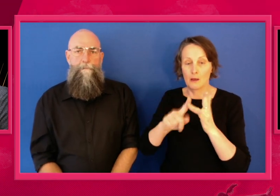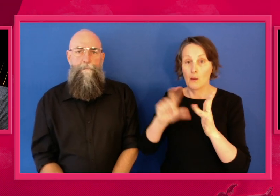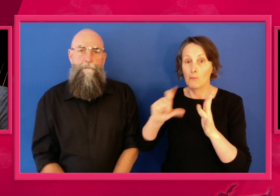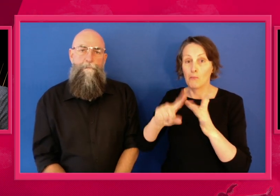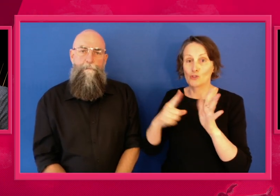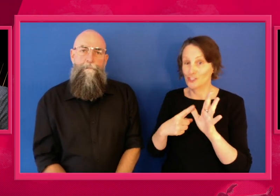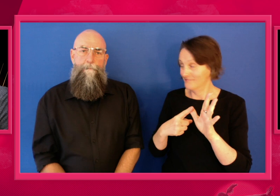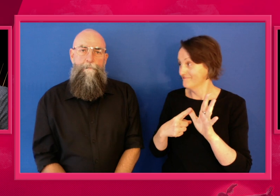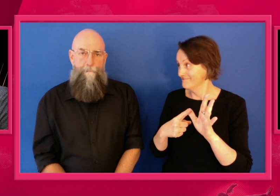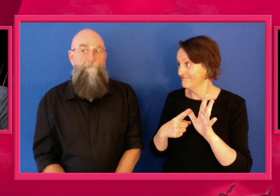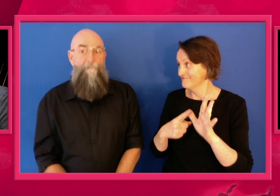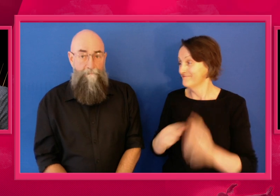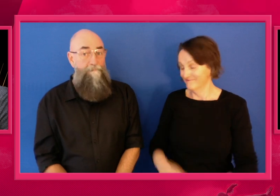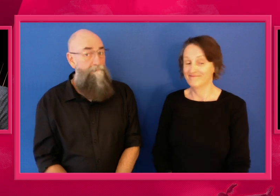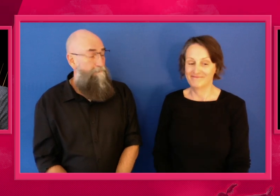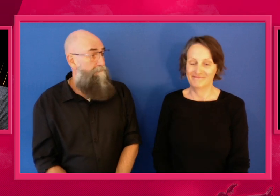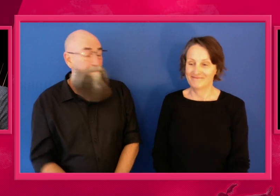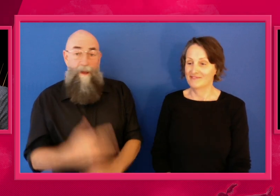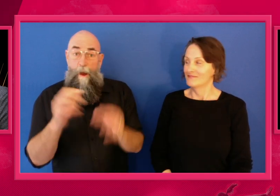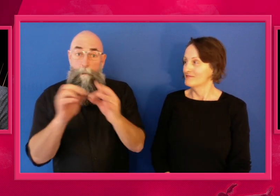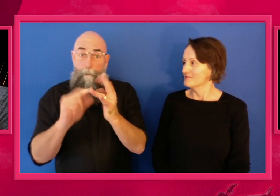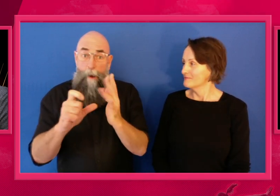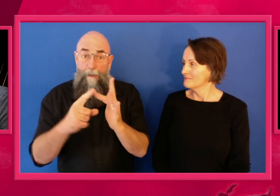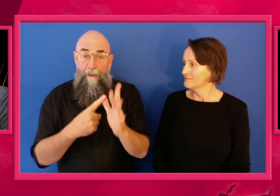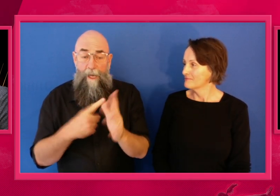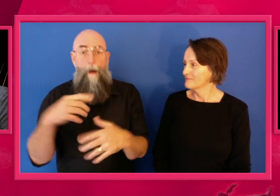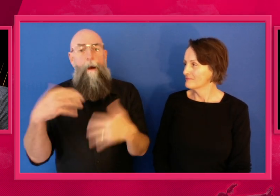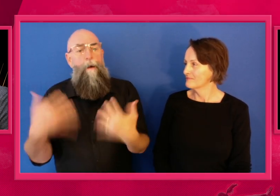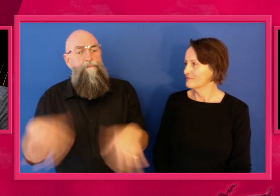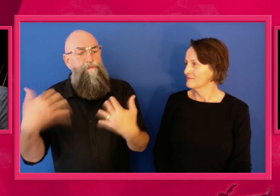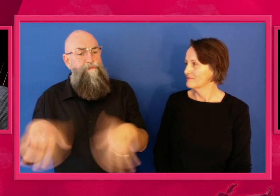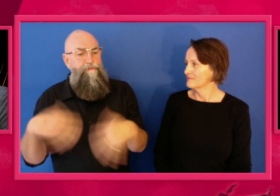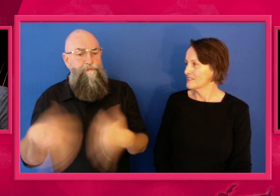Kurt Fearnley: Boccia. Dan Michel and Spencer Cottie, they both, they both weren't able